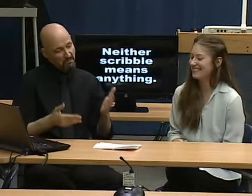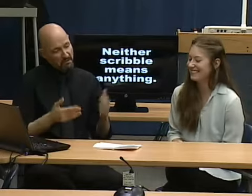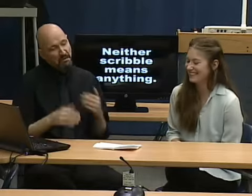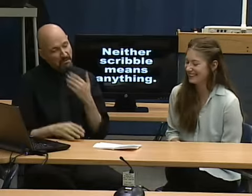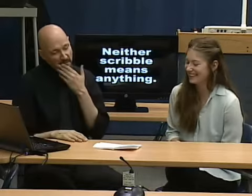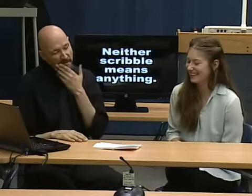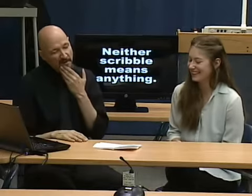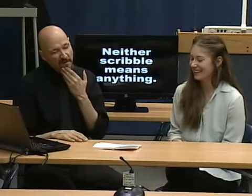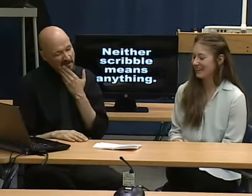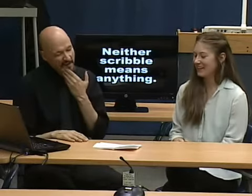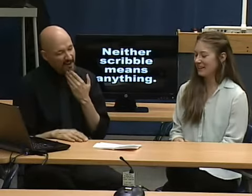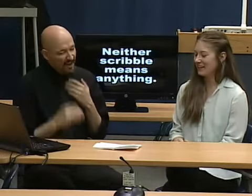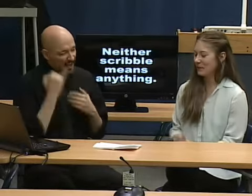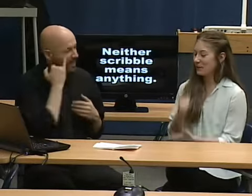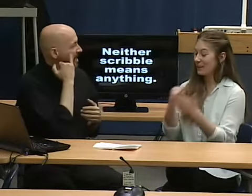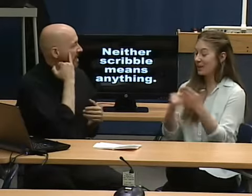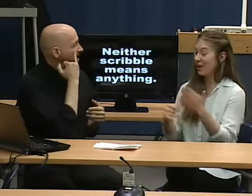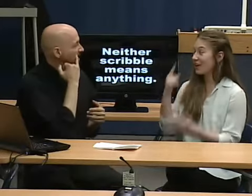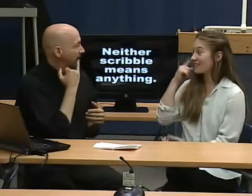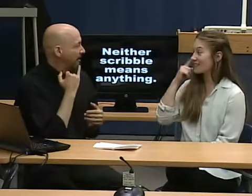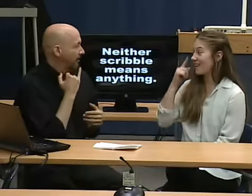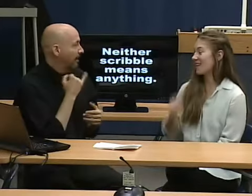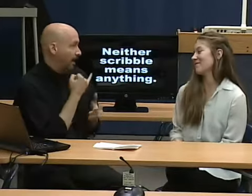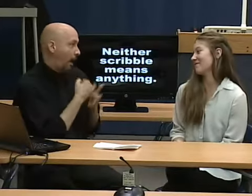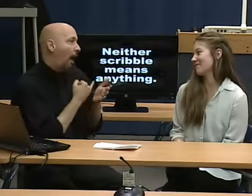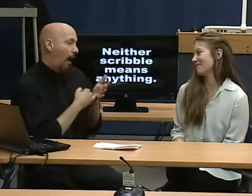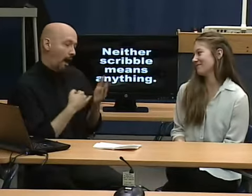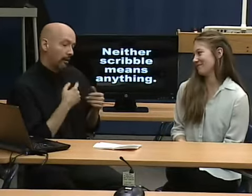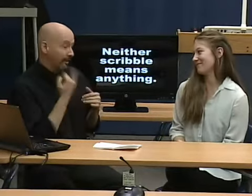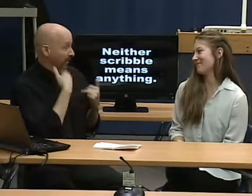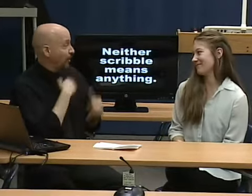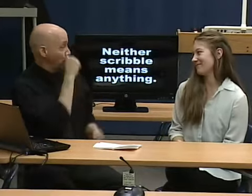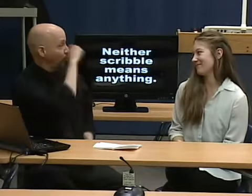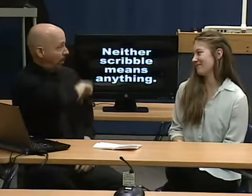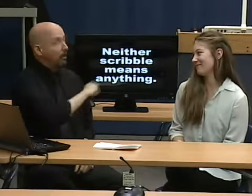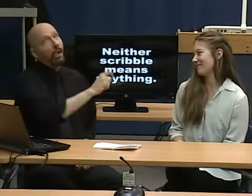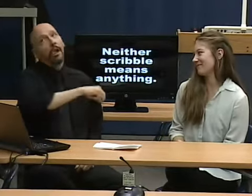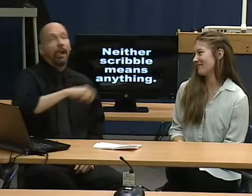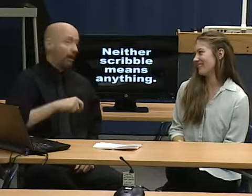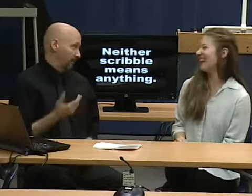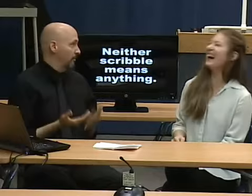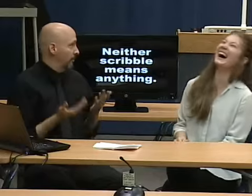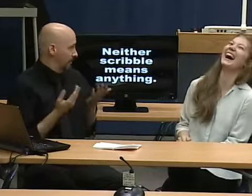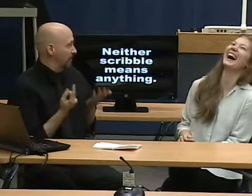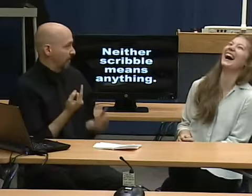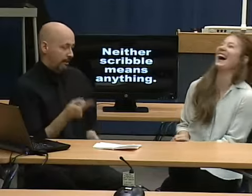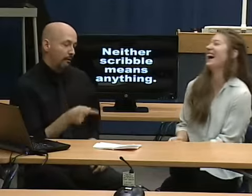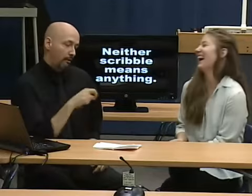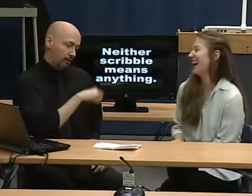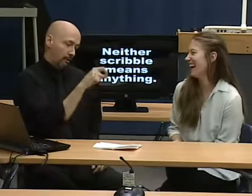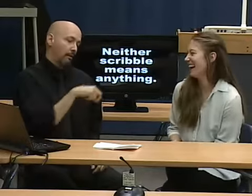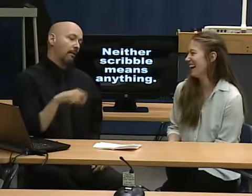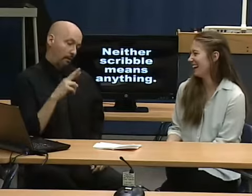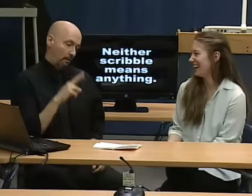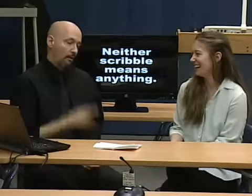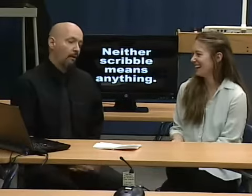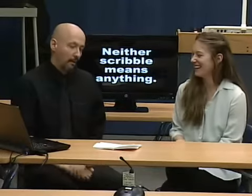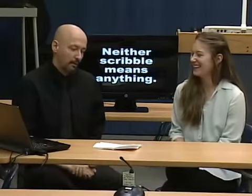Maybe. If... It looks like art. Art if I were drunk. A zag here... an R...